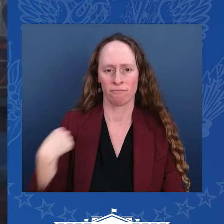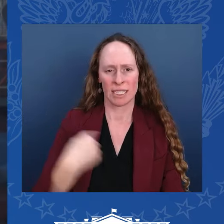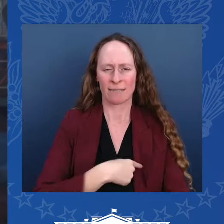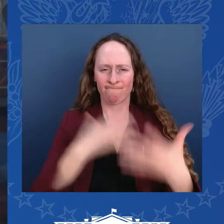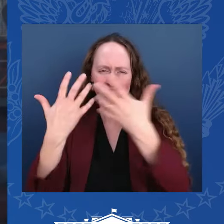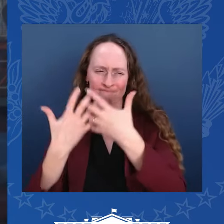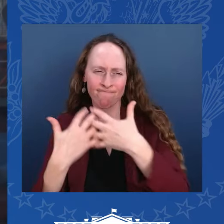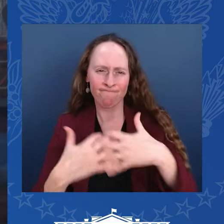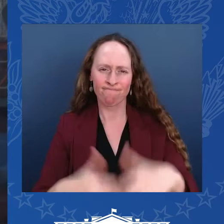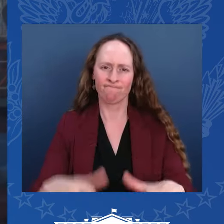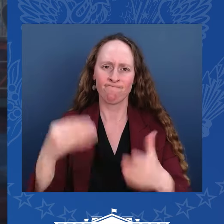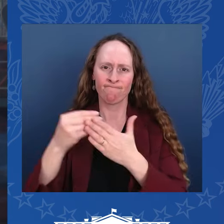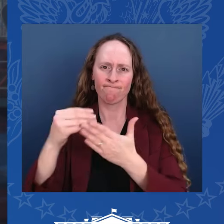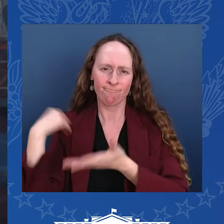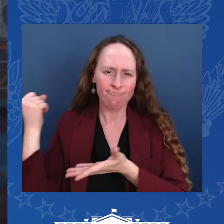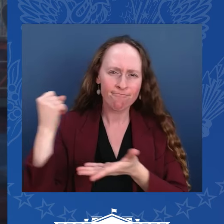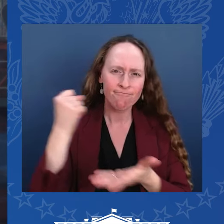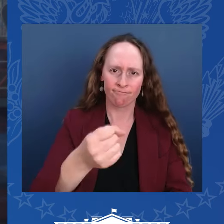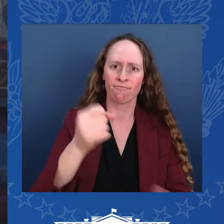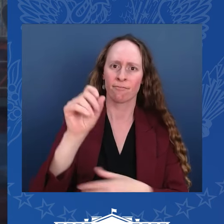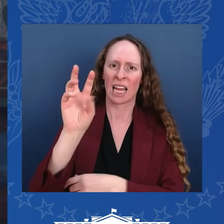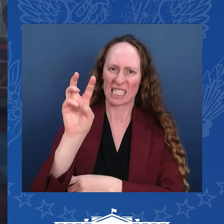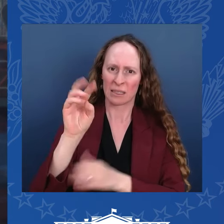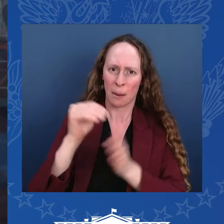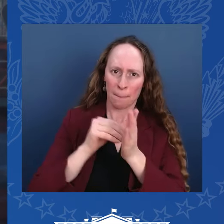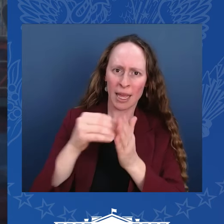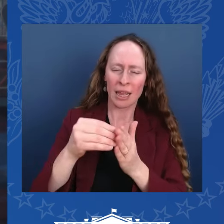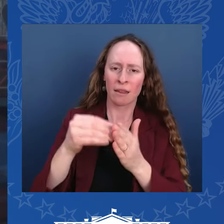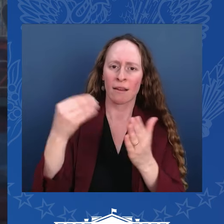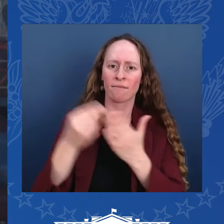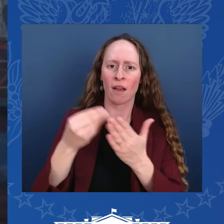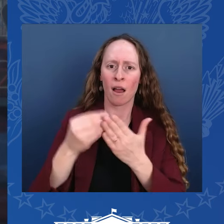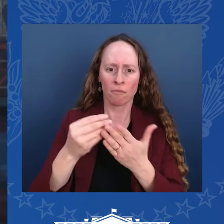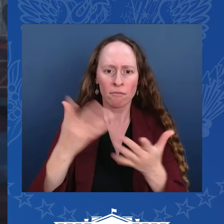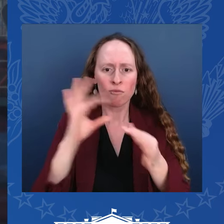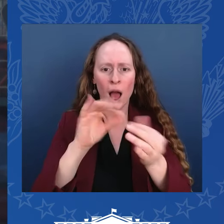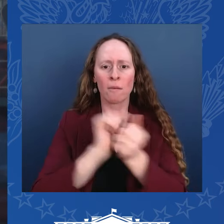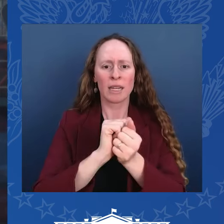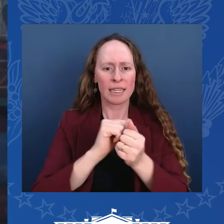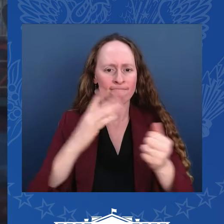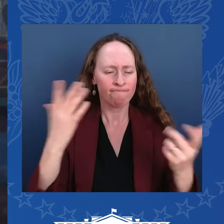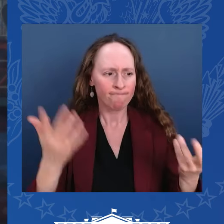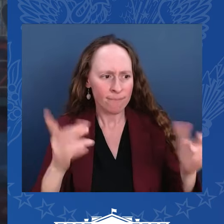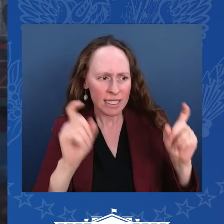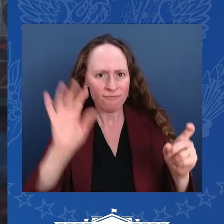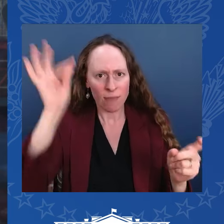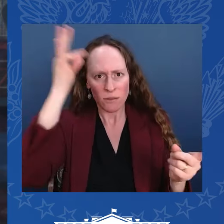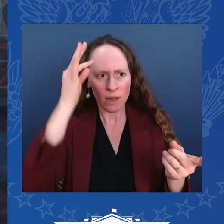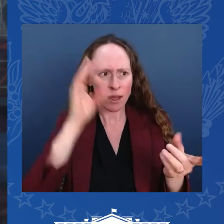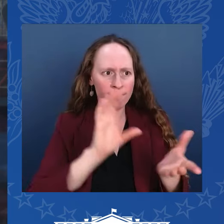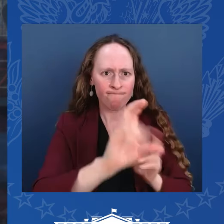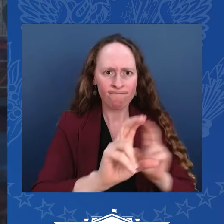for response and recovery, offered grants to displaced poor workers who get paid to help with the cleanup,